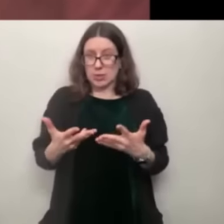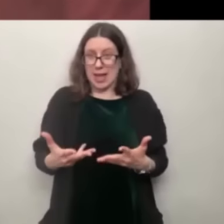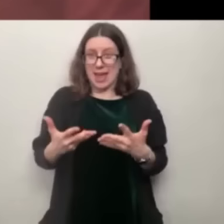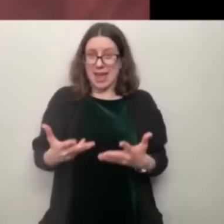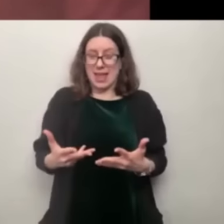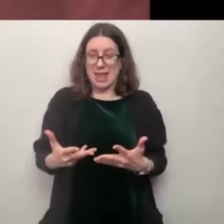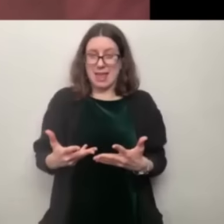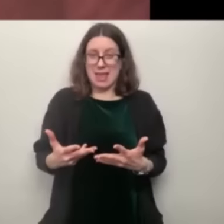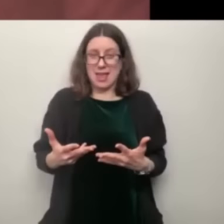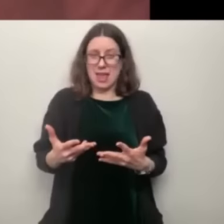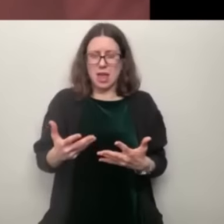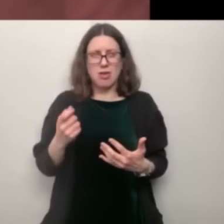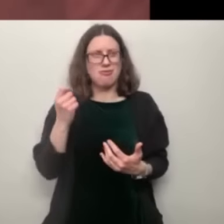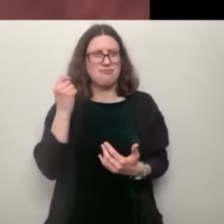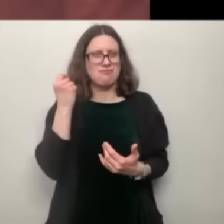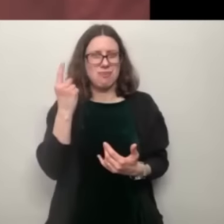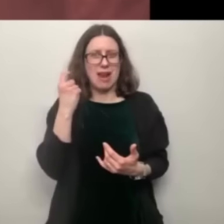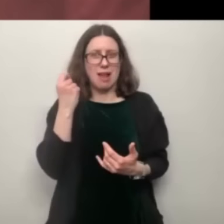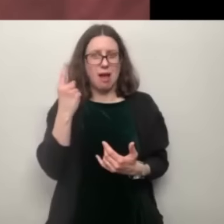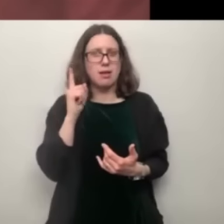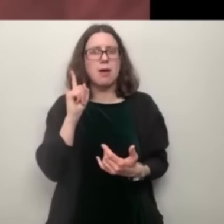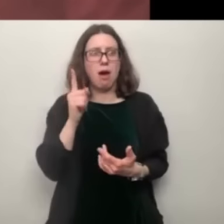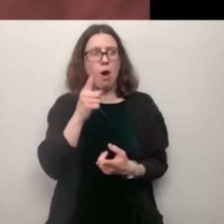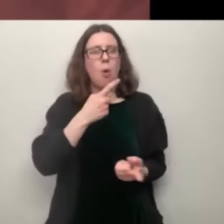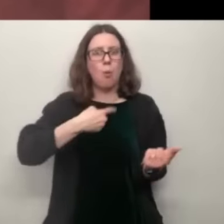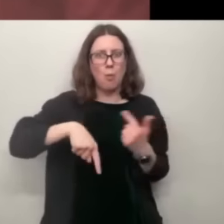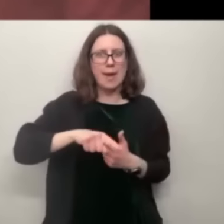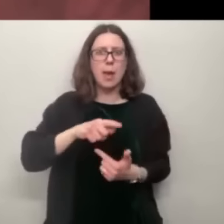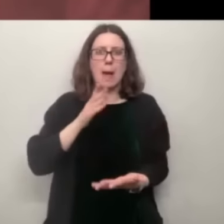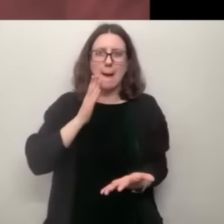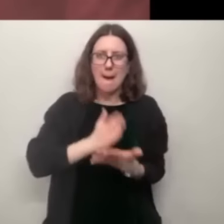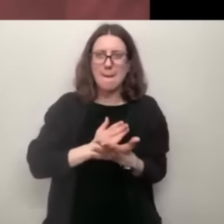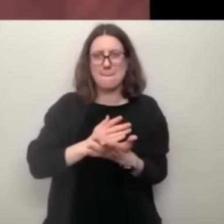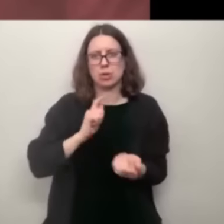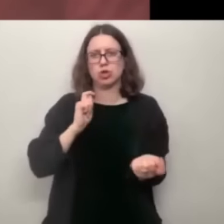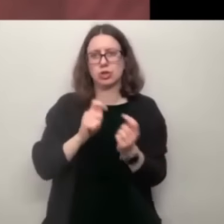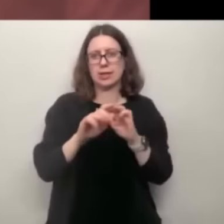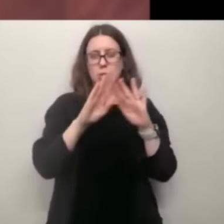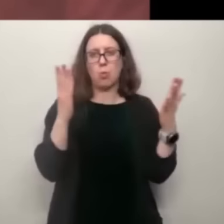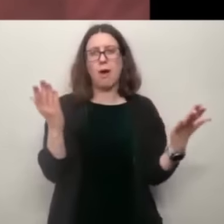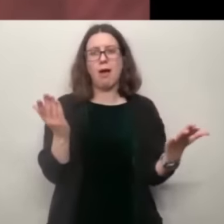that we have indeed changed the world. But that those changes may not all be for the better.